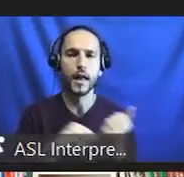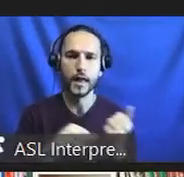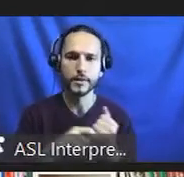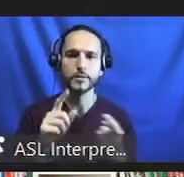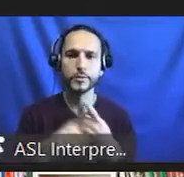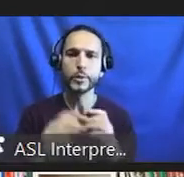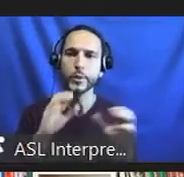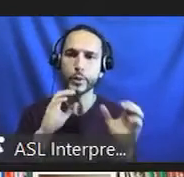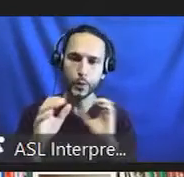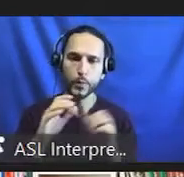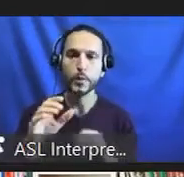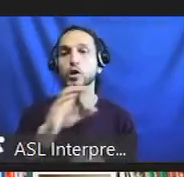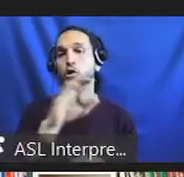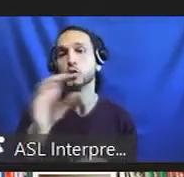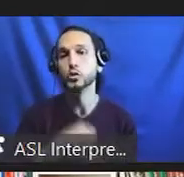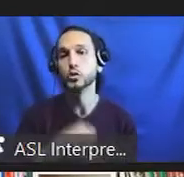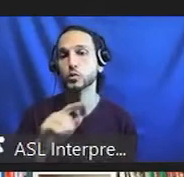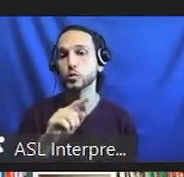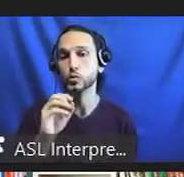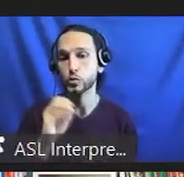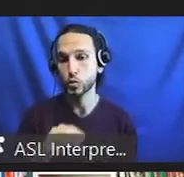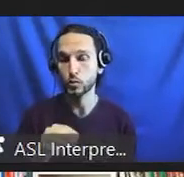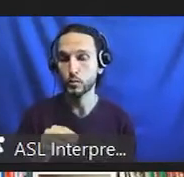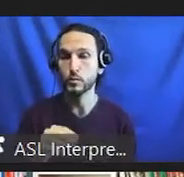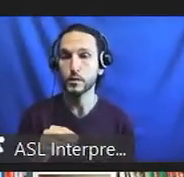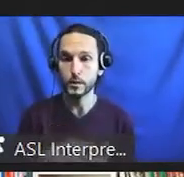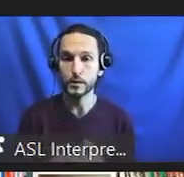And Zoom, the platform that we're on,